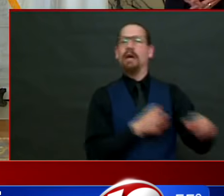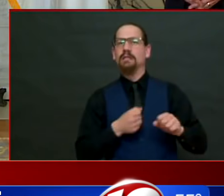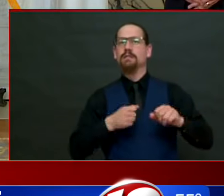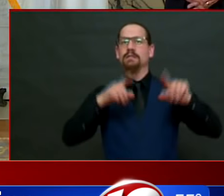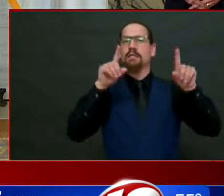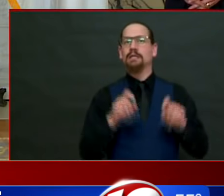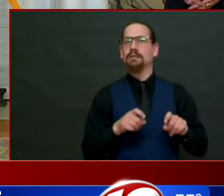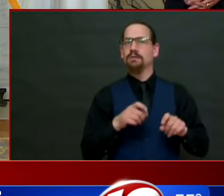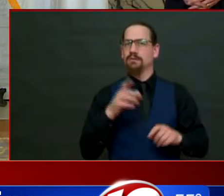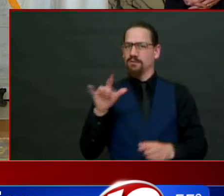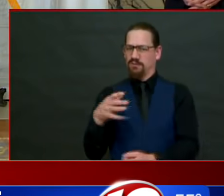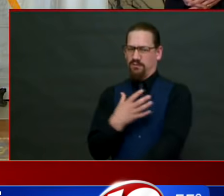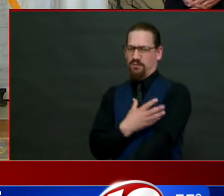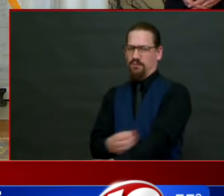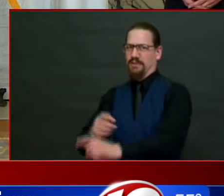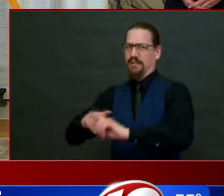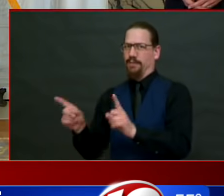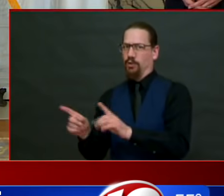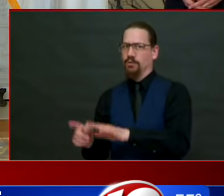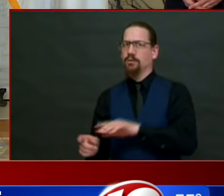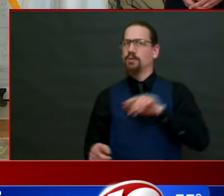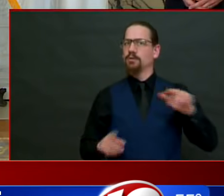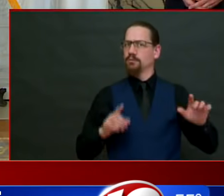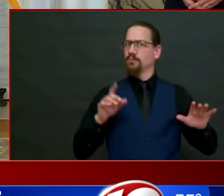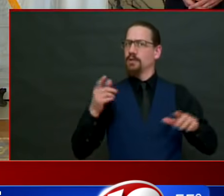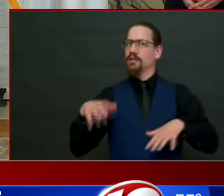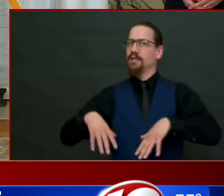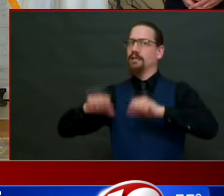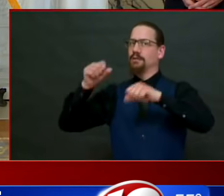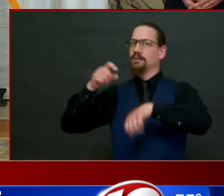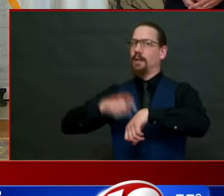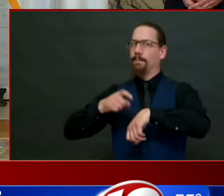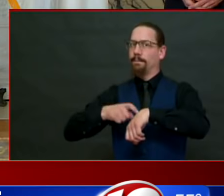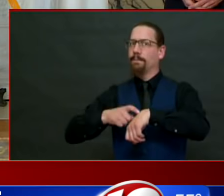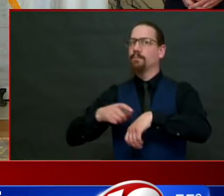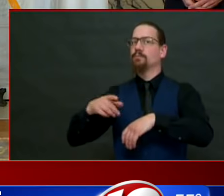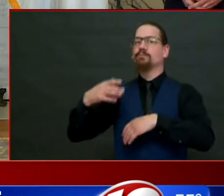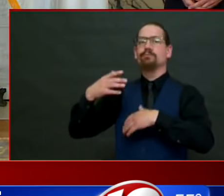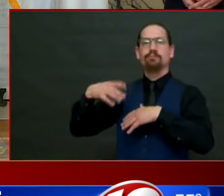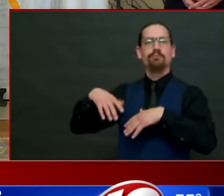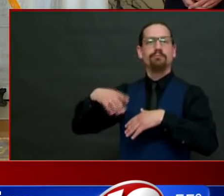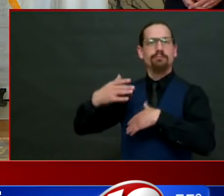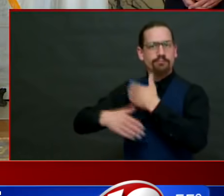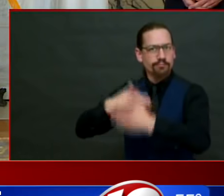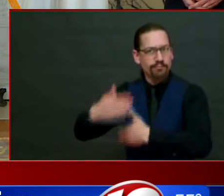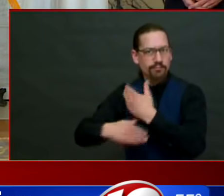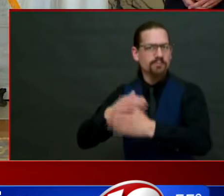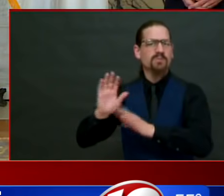THIS IS THE 48 HOUR CATEGORY, IT WILL TAKE A COUPLE DAYS. THIS IS SOMETHING NEW.